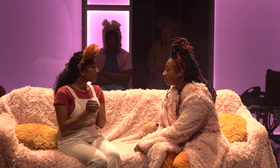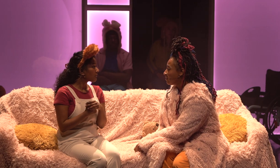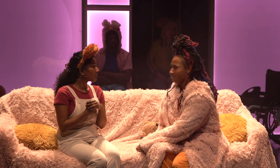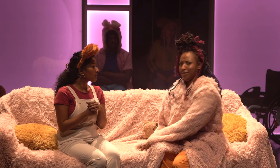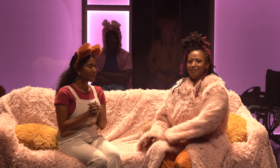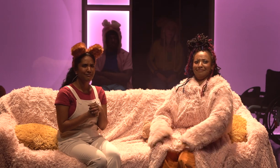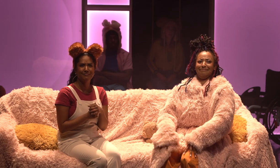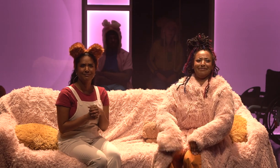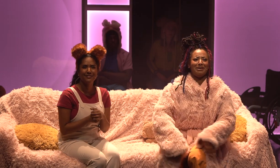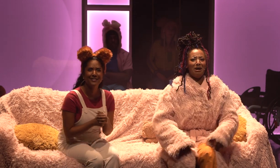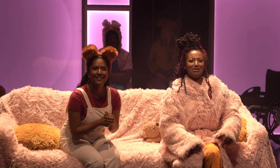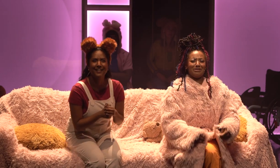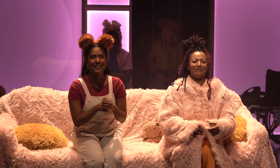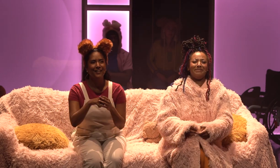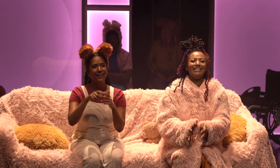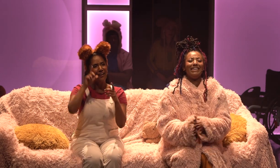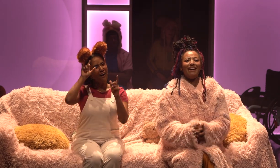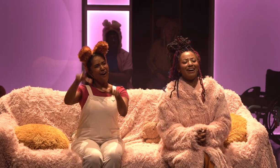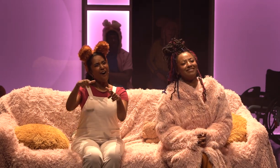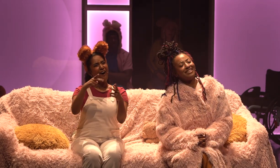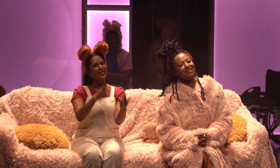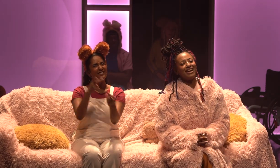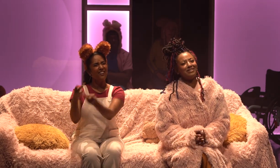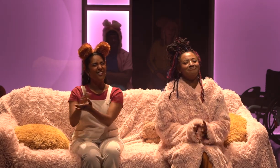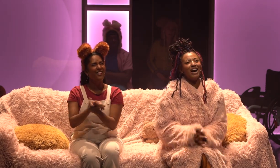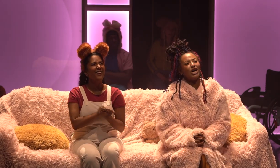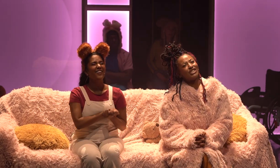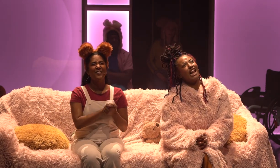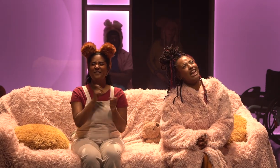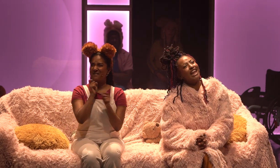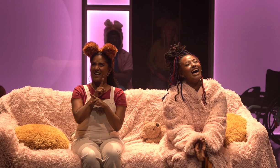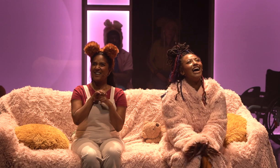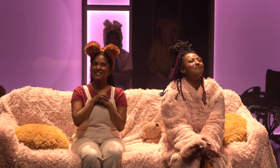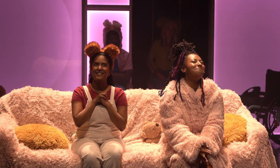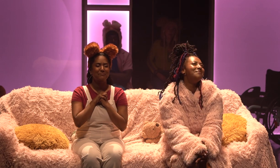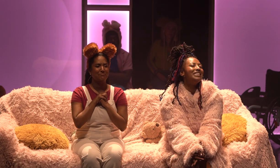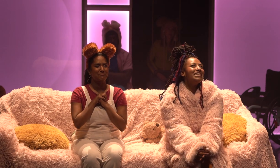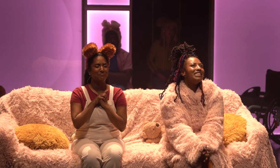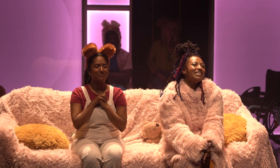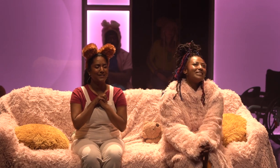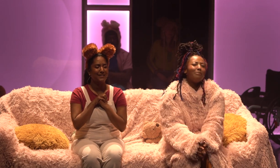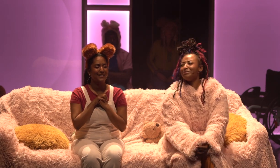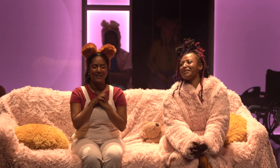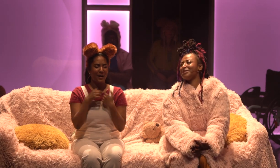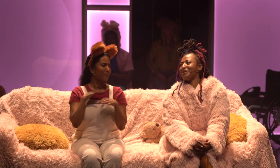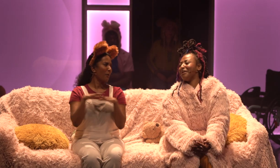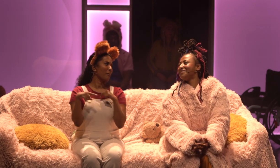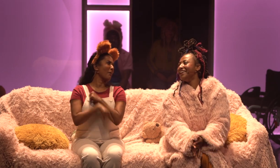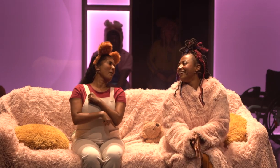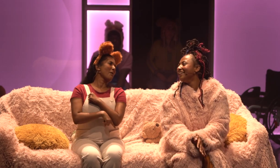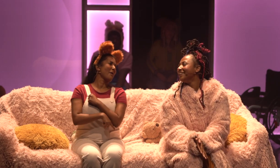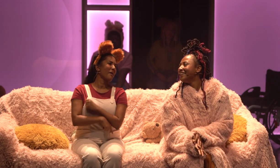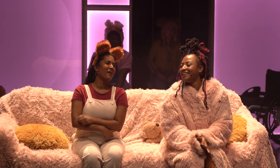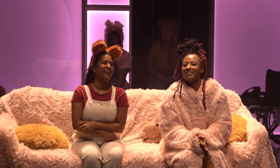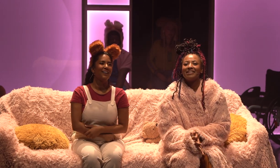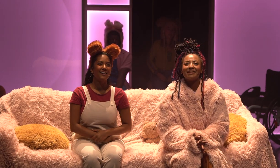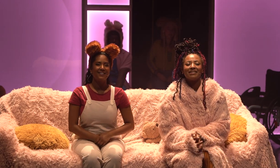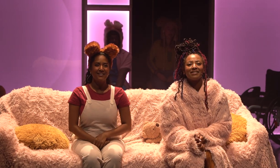something?' A hostel? Wow, that's so random. A hostel. Um, I'm not destitute,